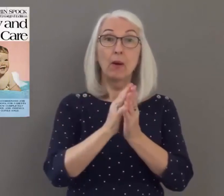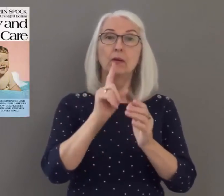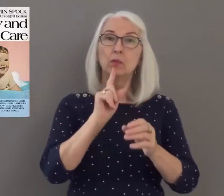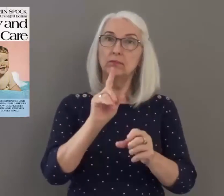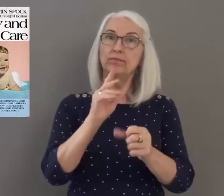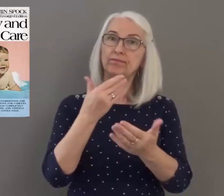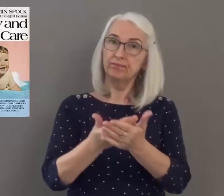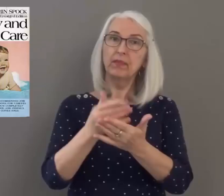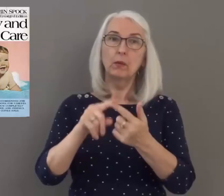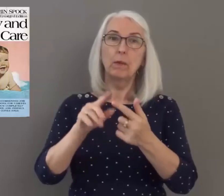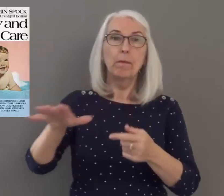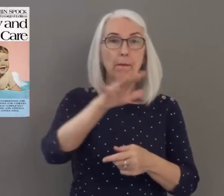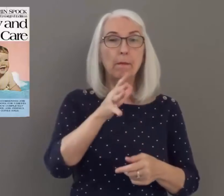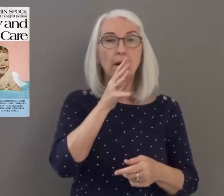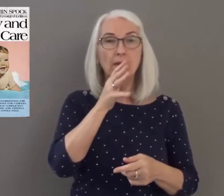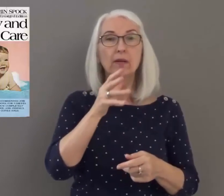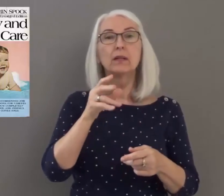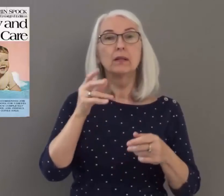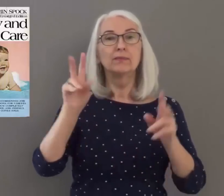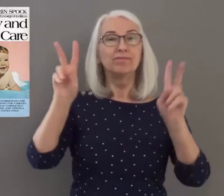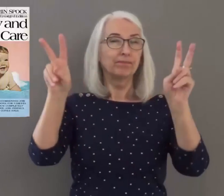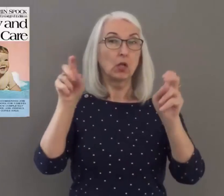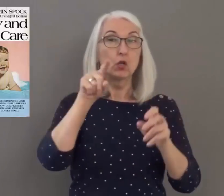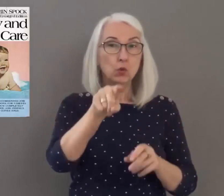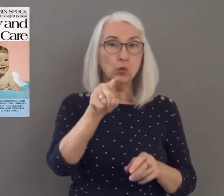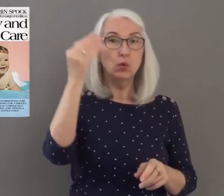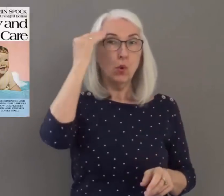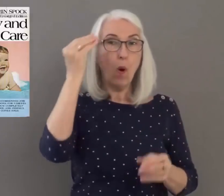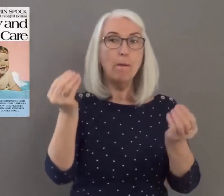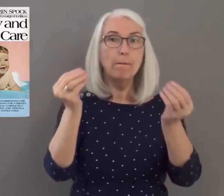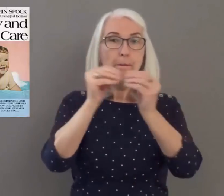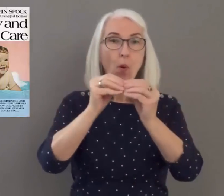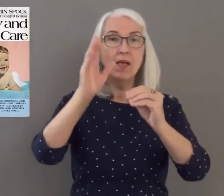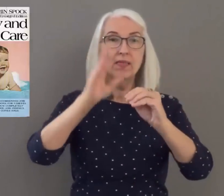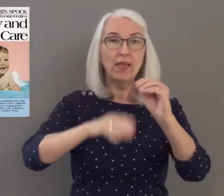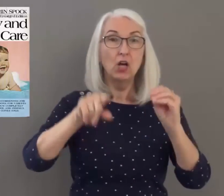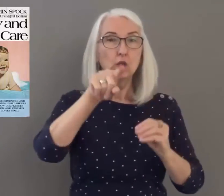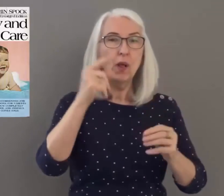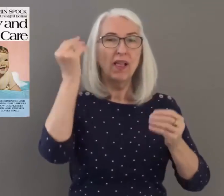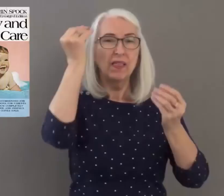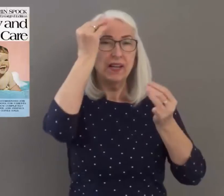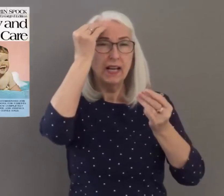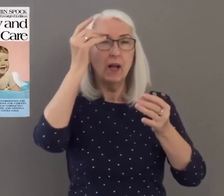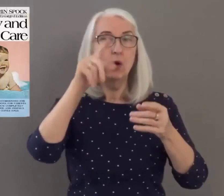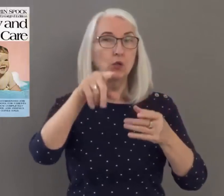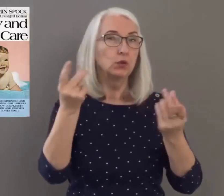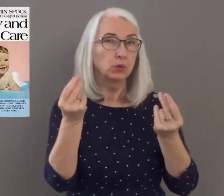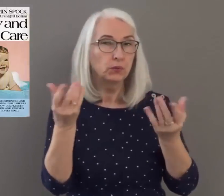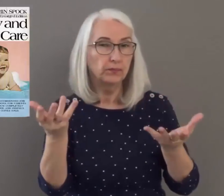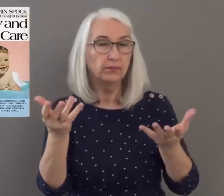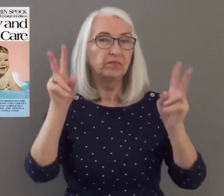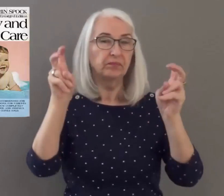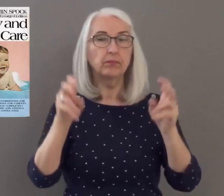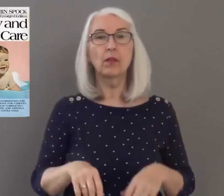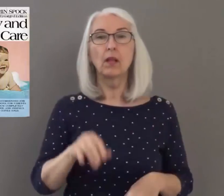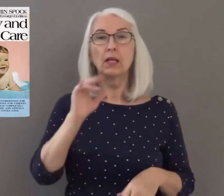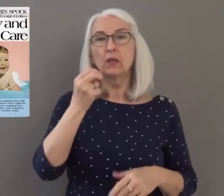The book's premise to mothers is that "you know more than you think you do."